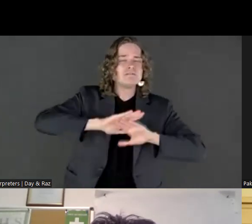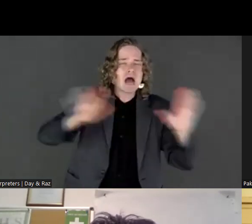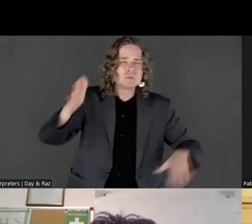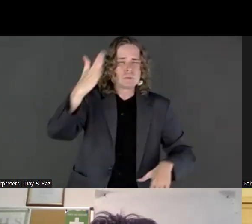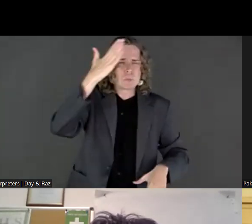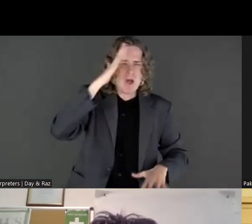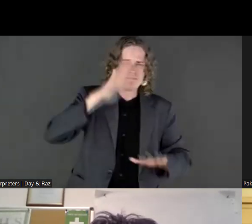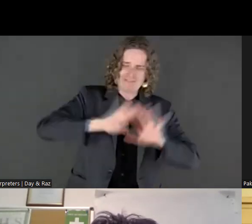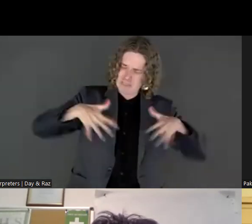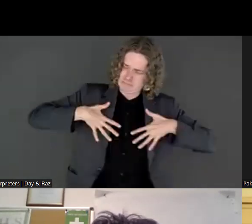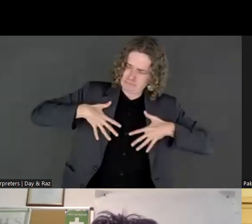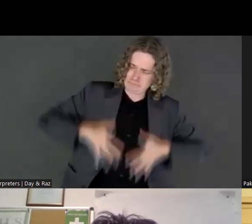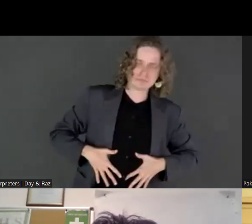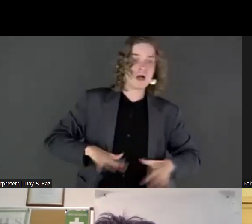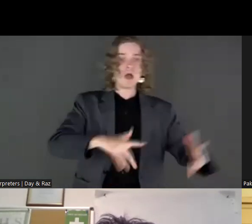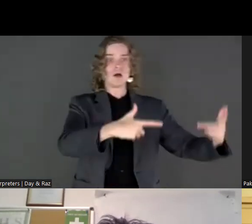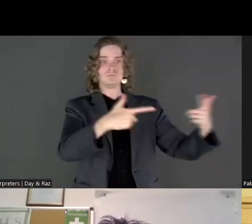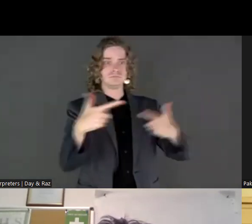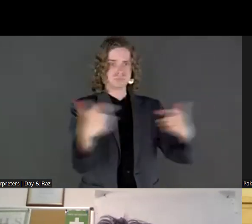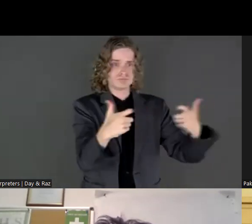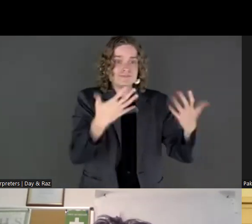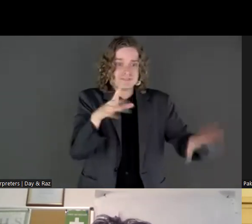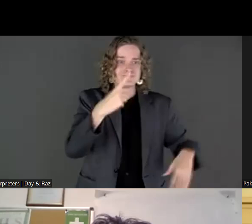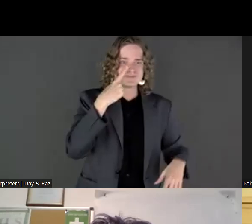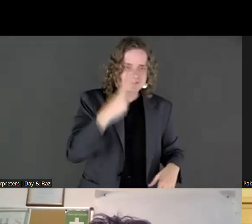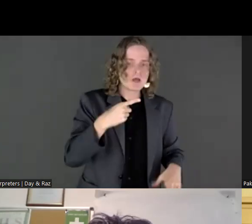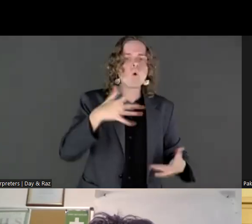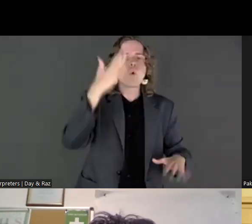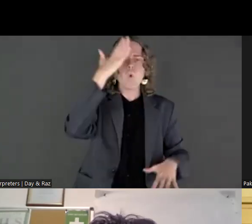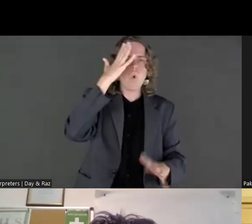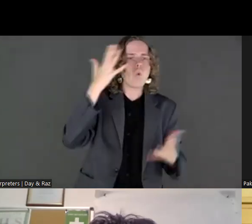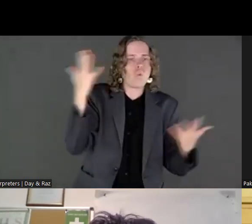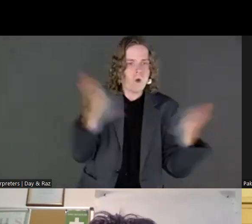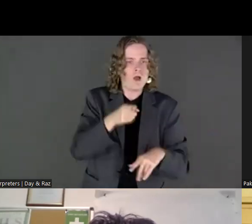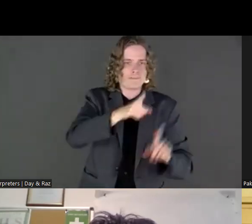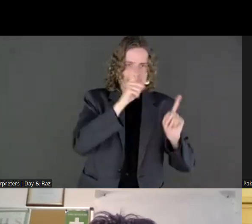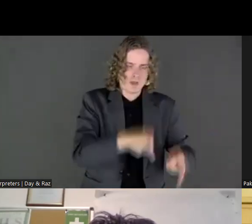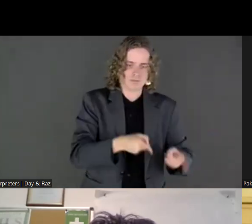understand very clearly what we need, on the local level, what we need to do, how we need to do it,